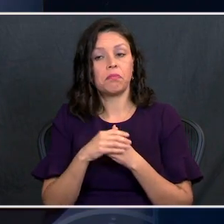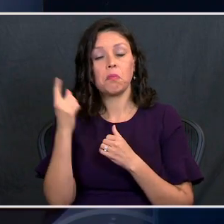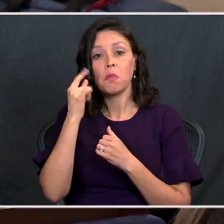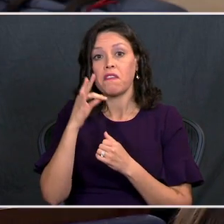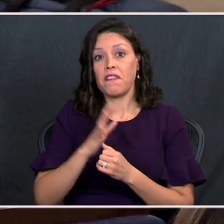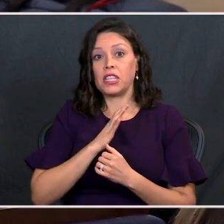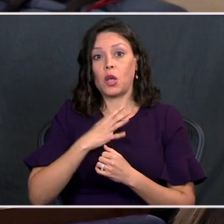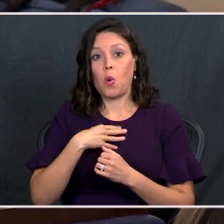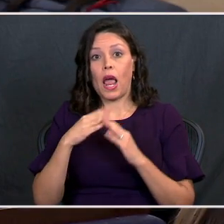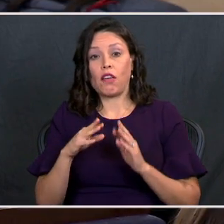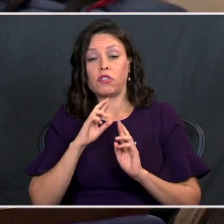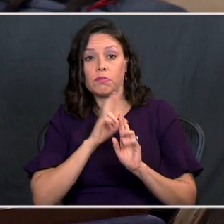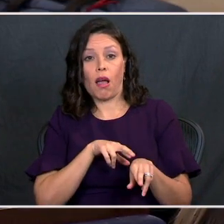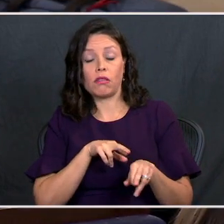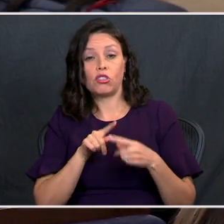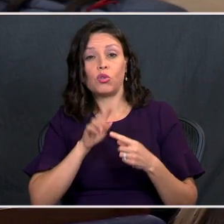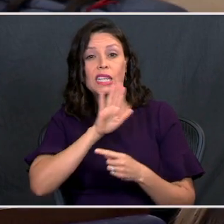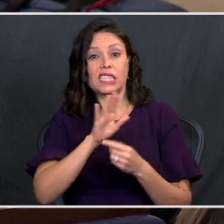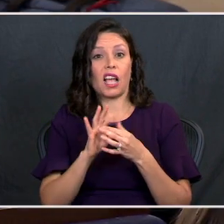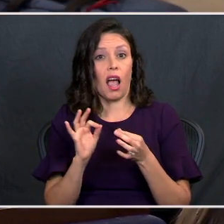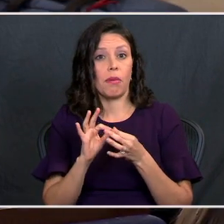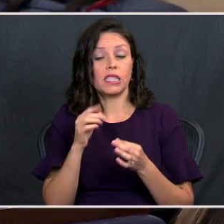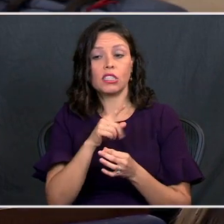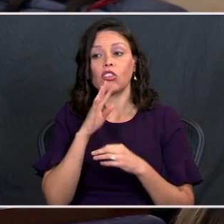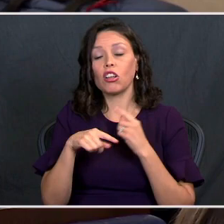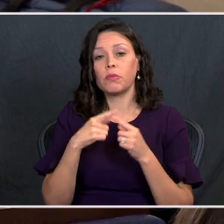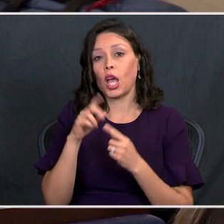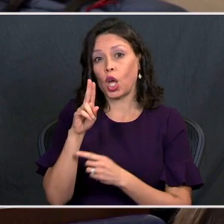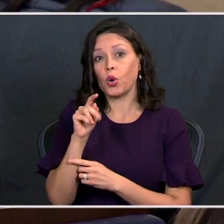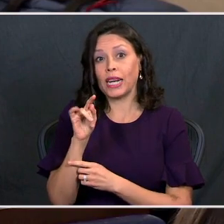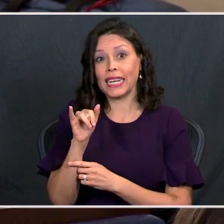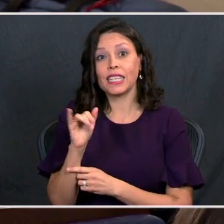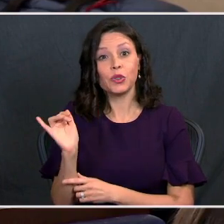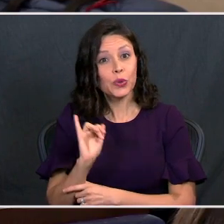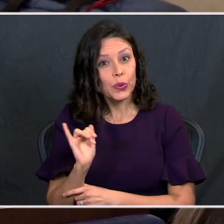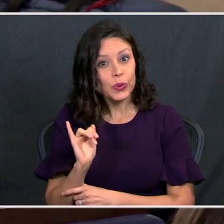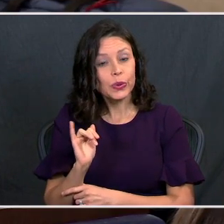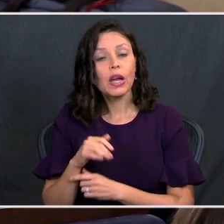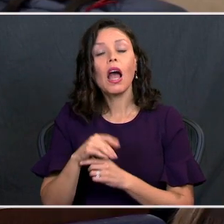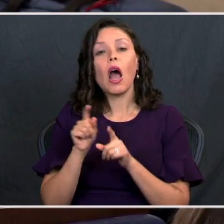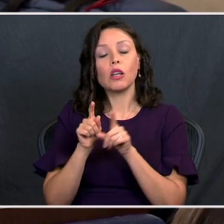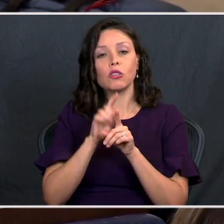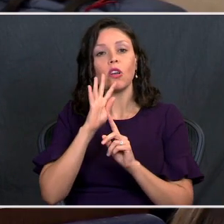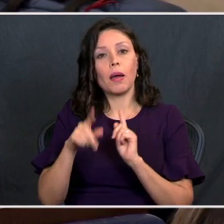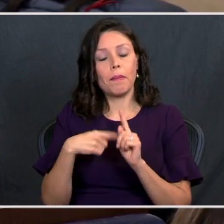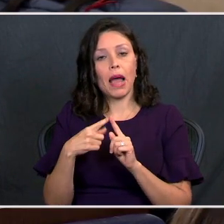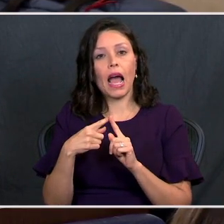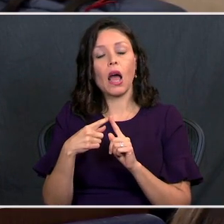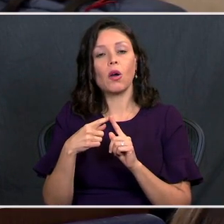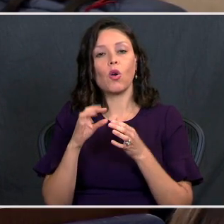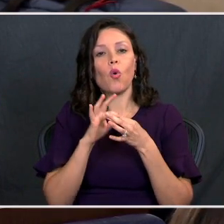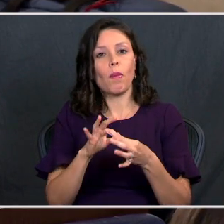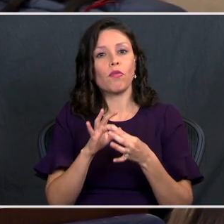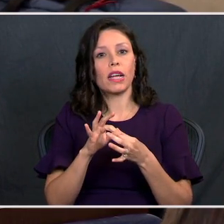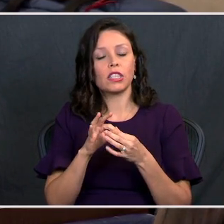White House reaction to his comments. He talked about unity, as well, and also talked about cooperation on coronavirus